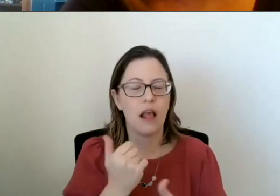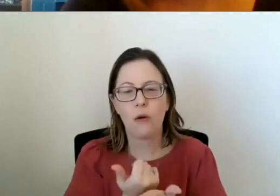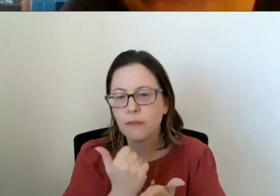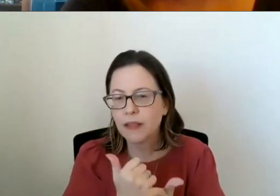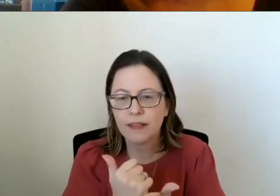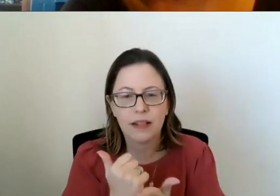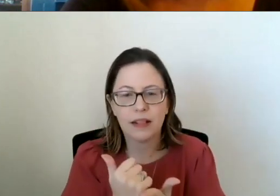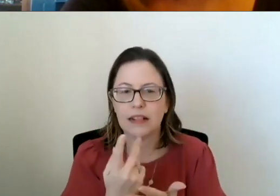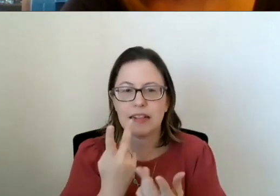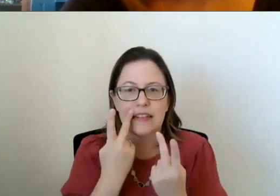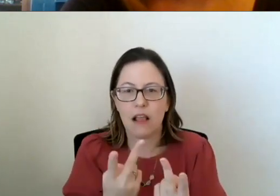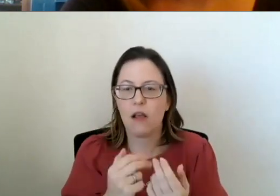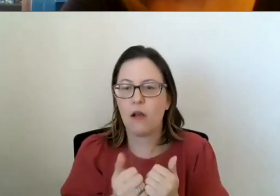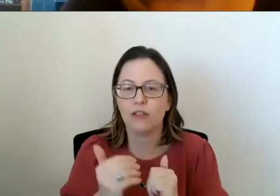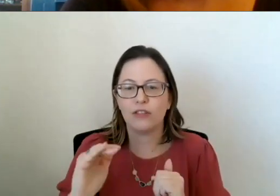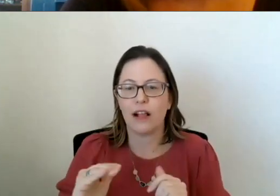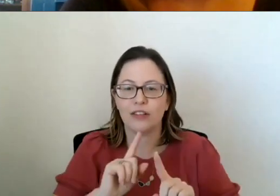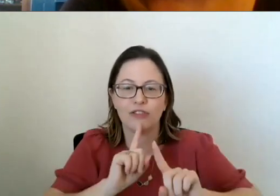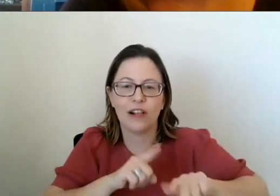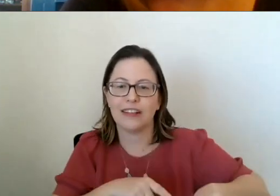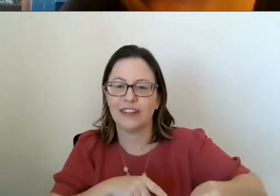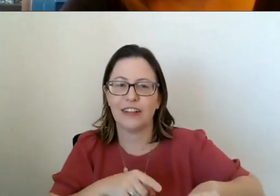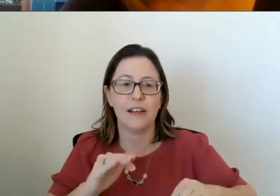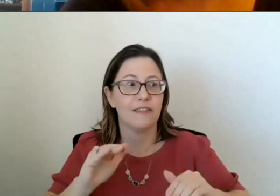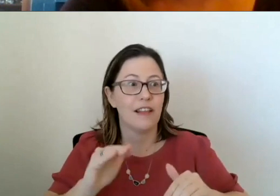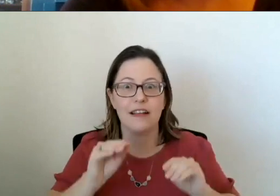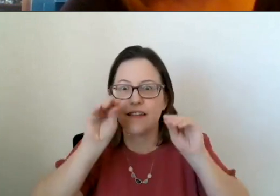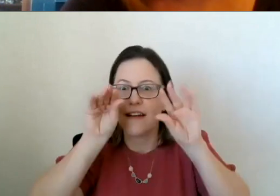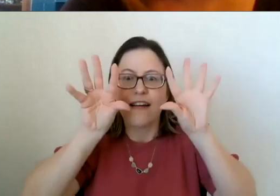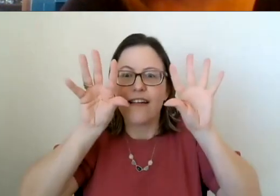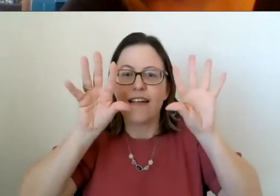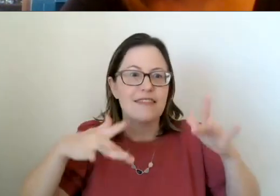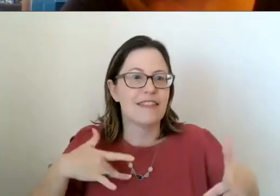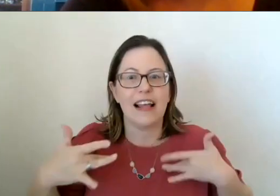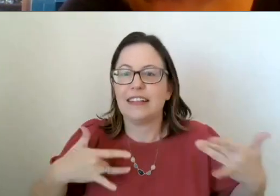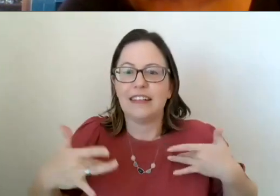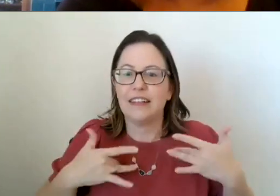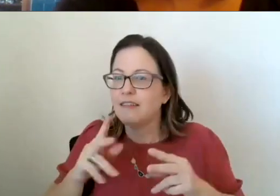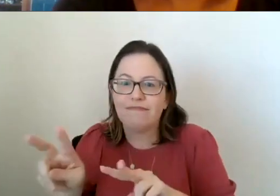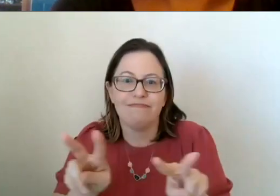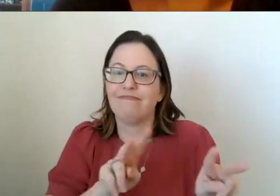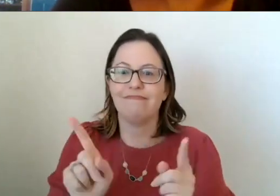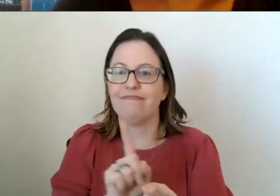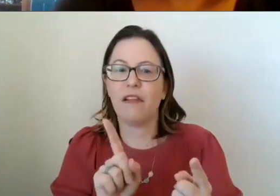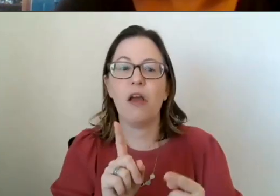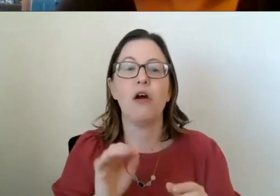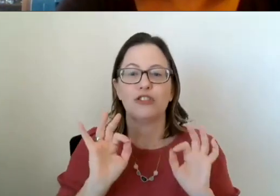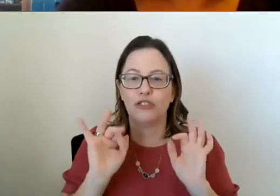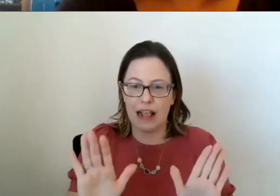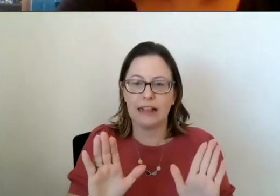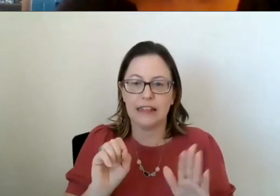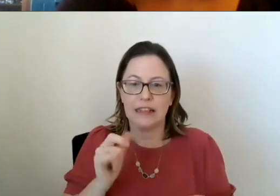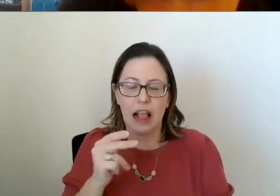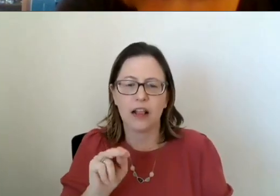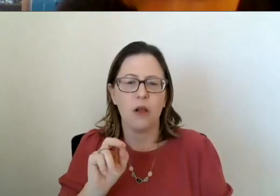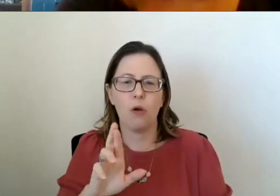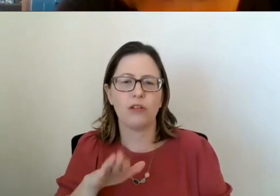engage with other students. That's definitely helpful to see how your child will respond in that environment. Do they “light up”? Are they excited to be there